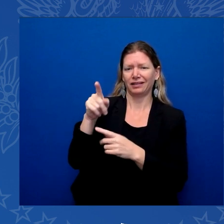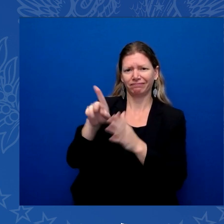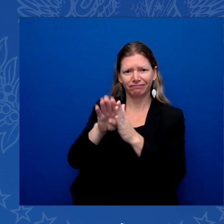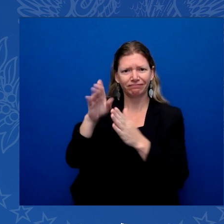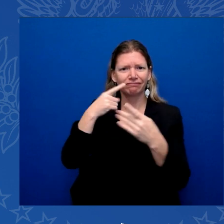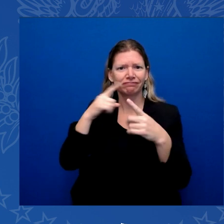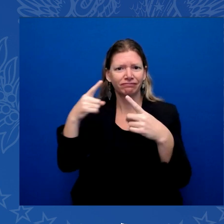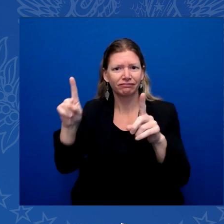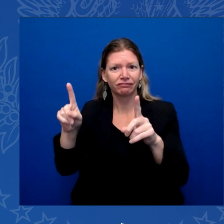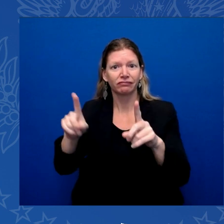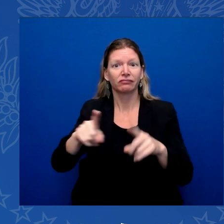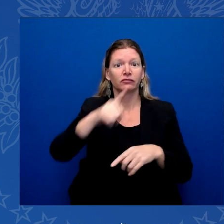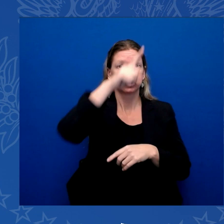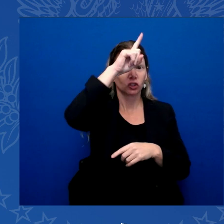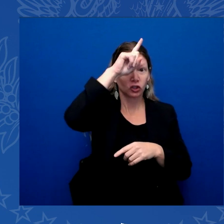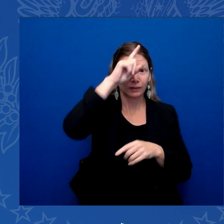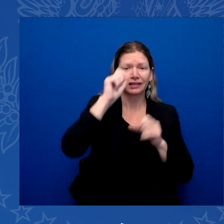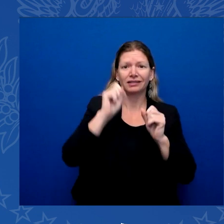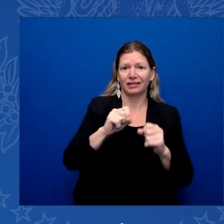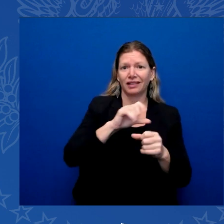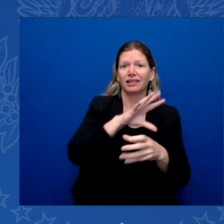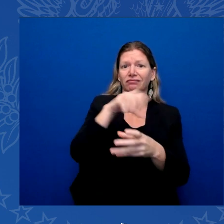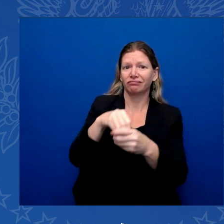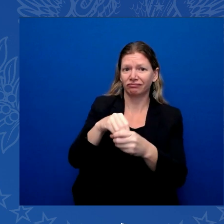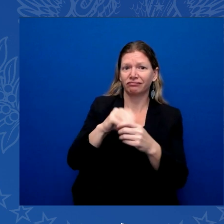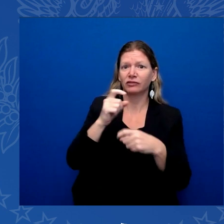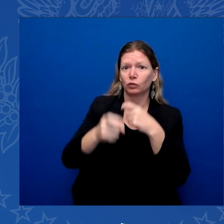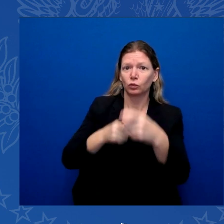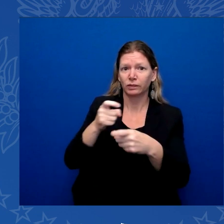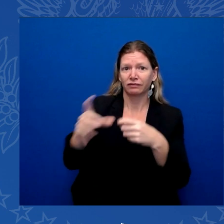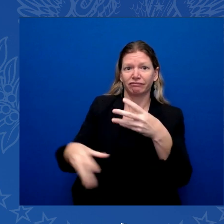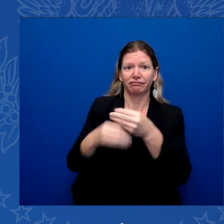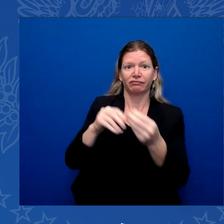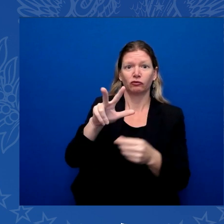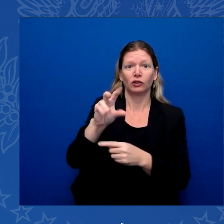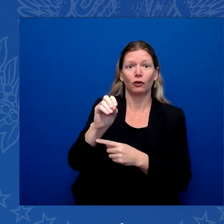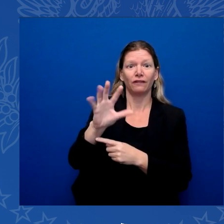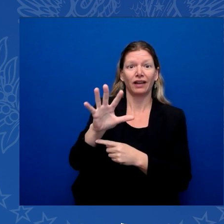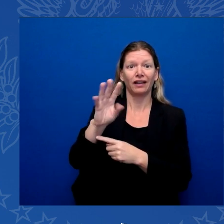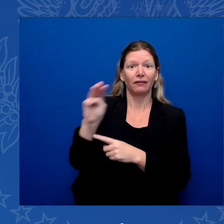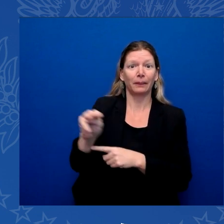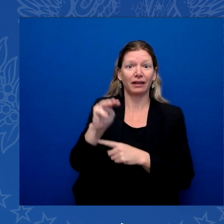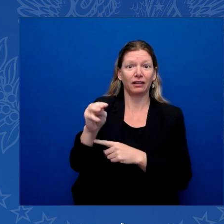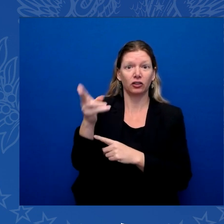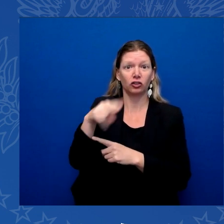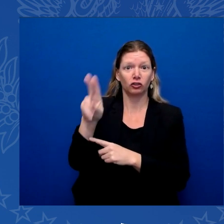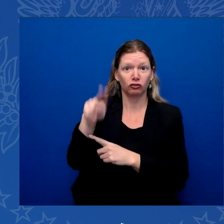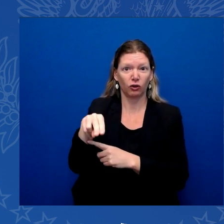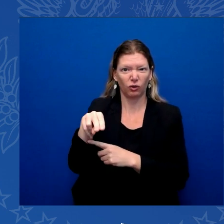€305 million of hybrid capital to the World Bank, and this is one of the aspects